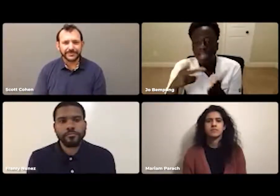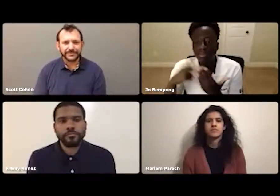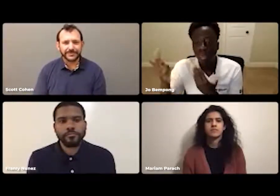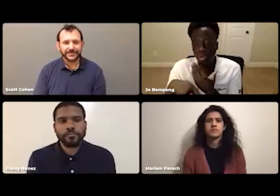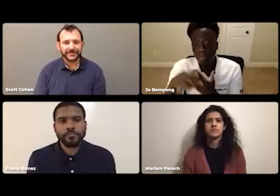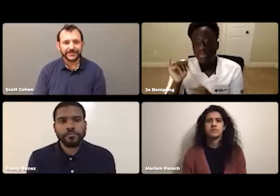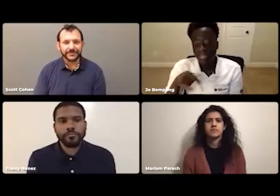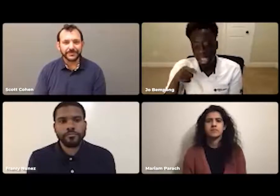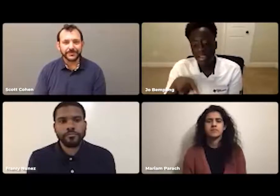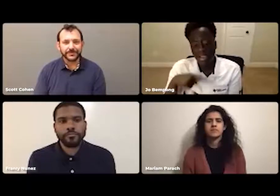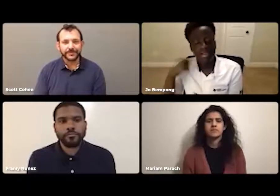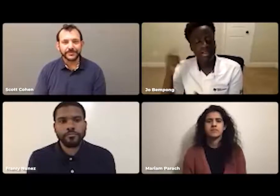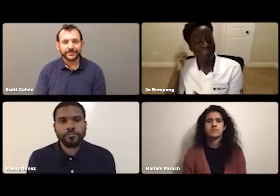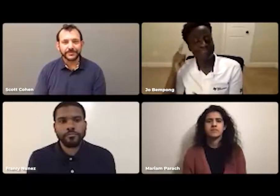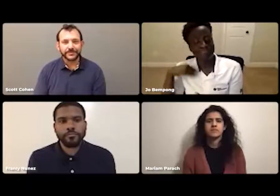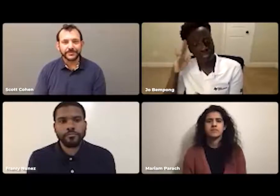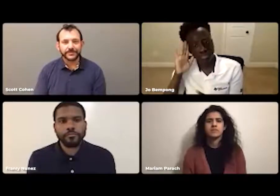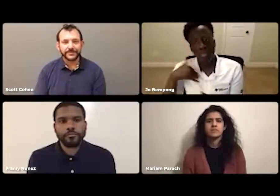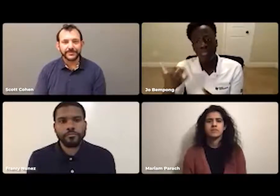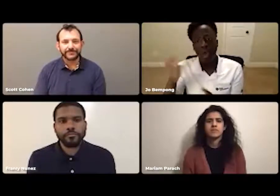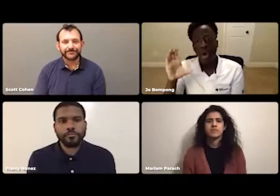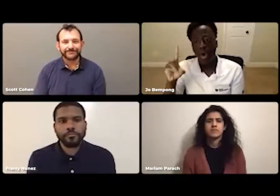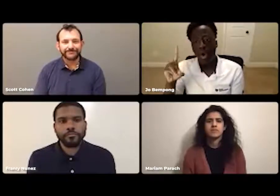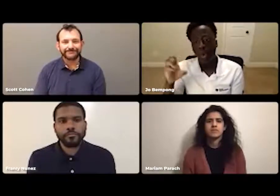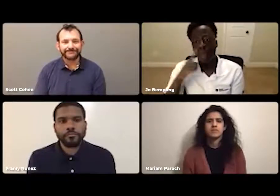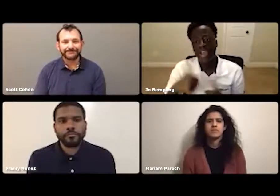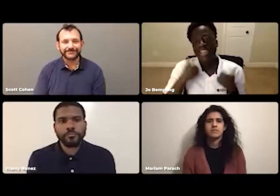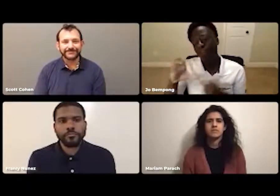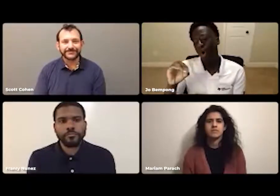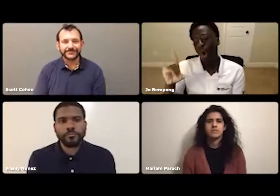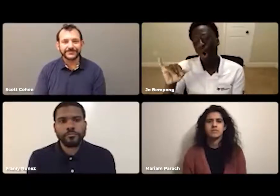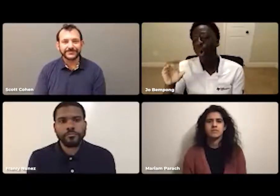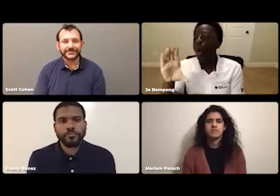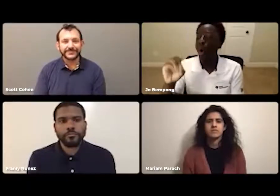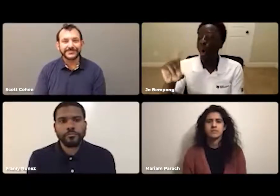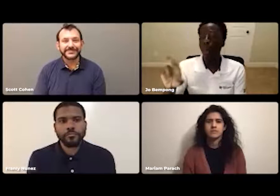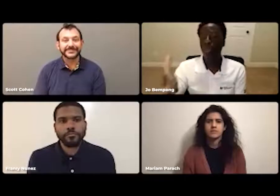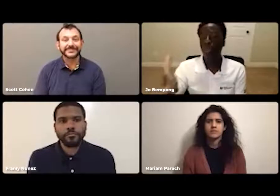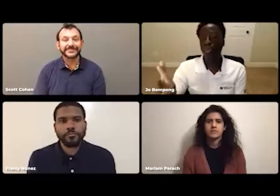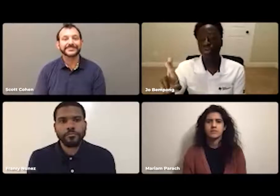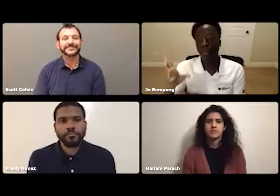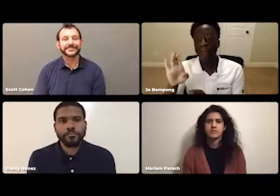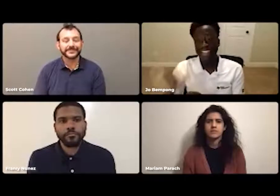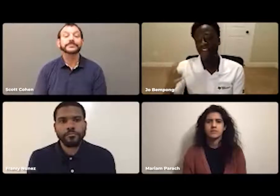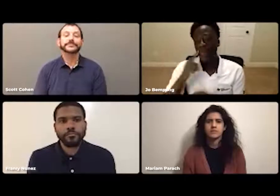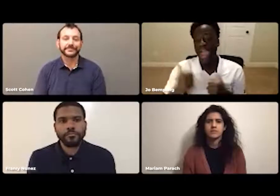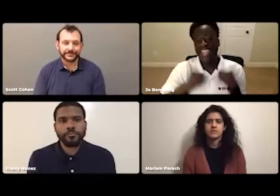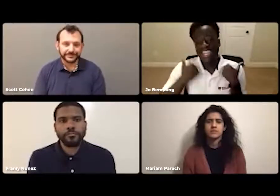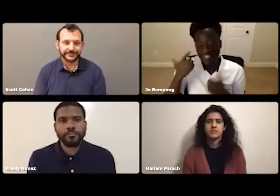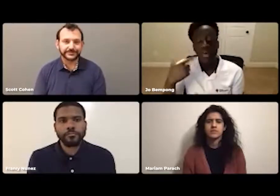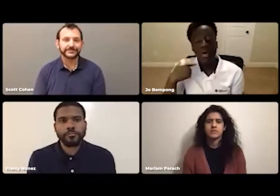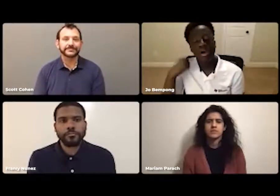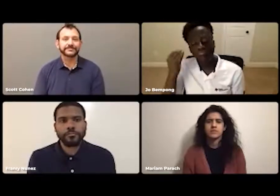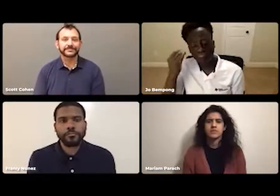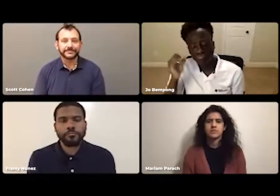with that STEM robotics program I mentioned, I knew I wanted to be a coder and do it for